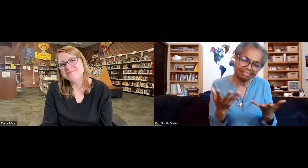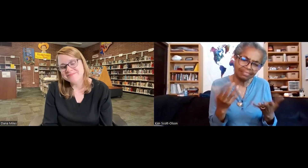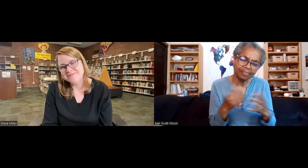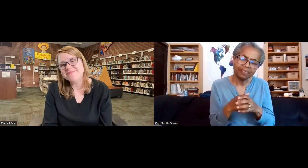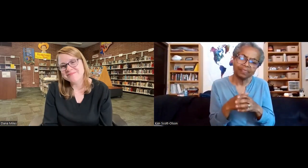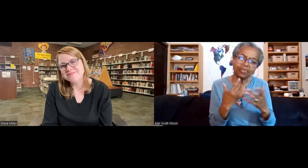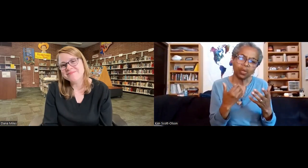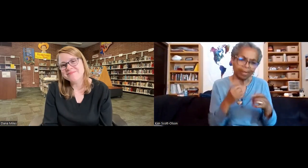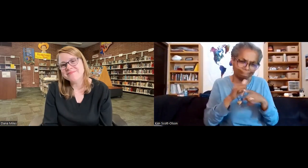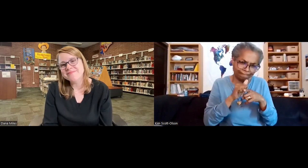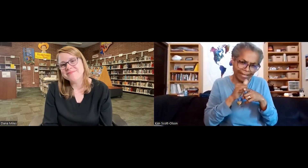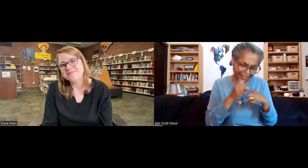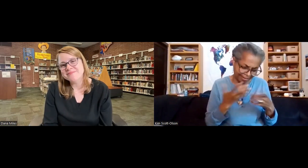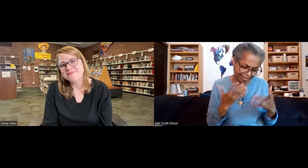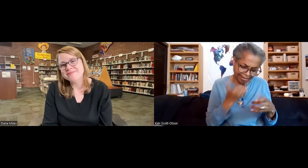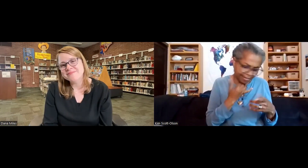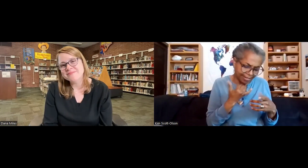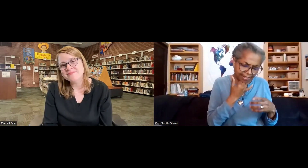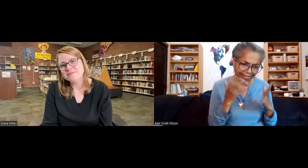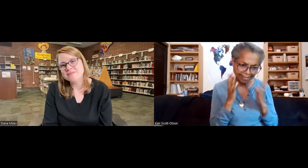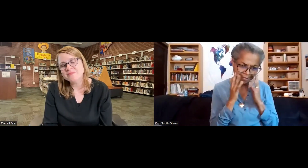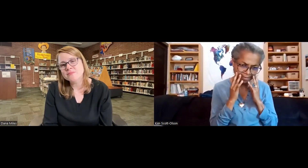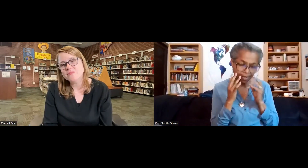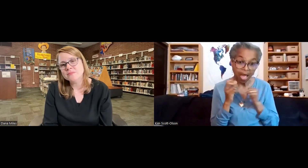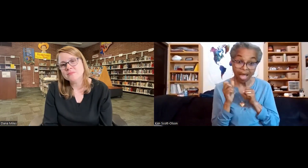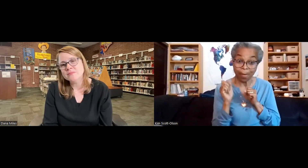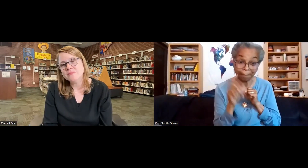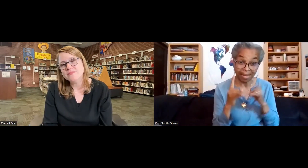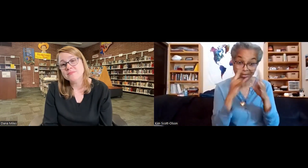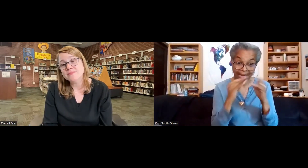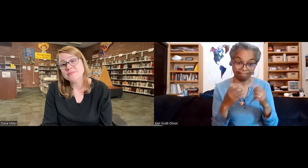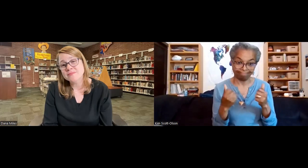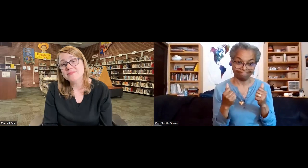I practiced and practiced, and when I went back to camp